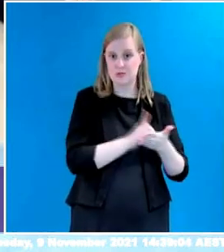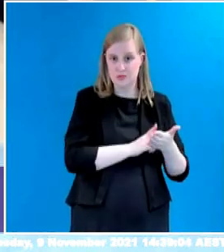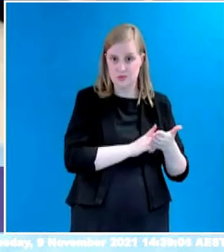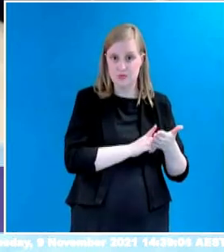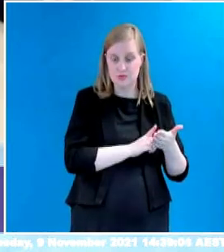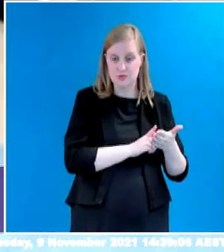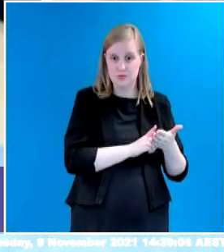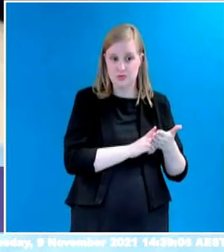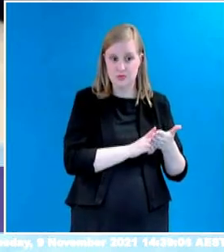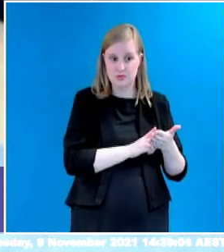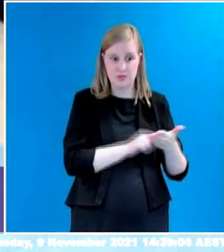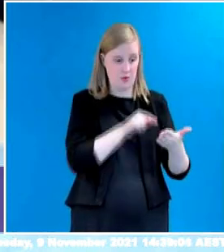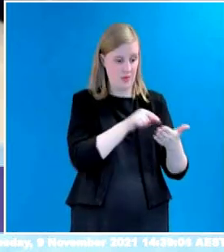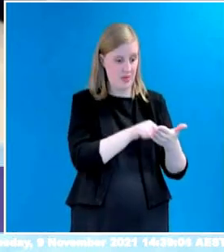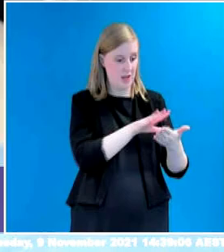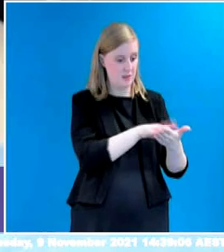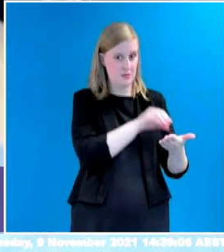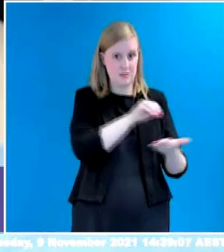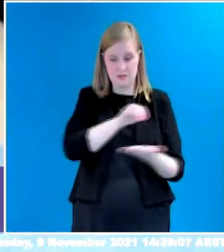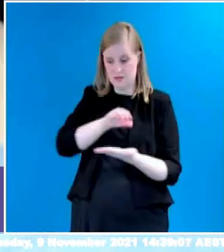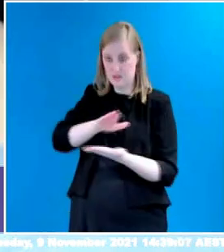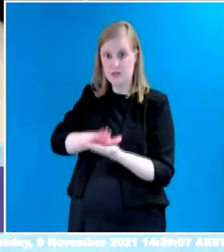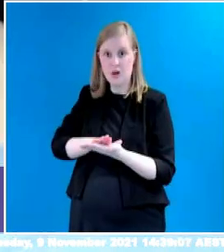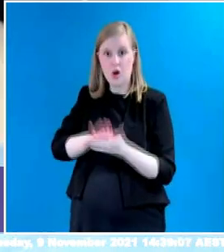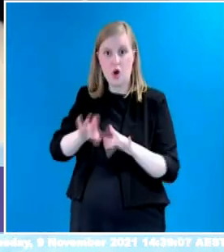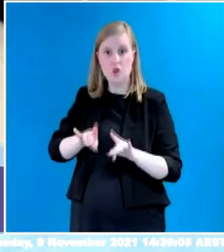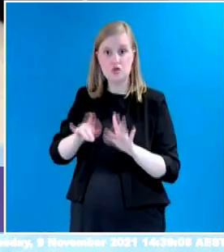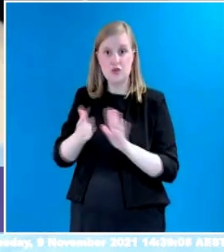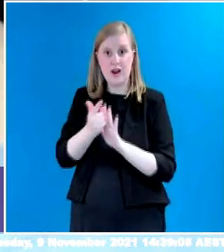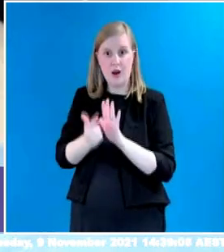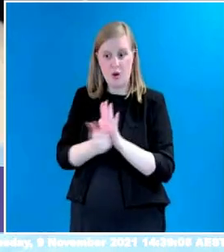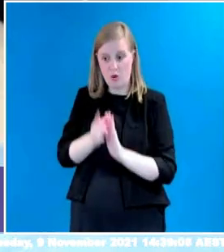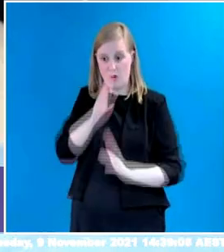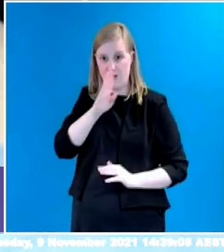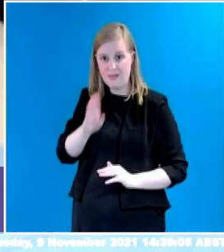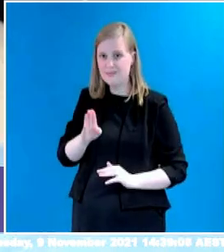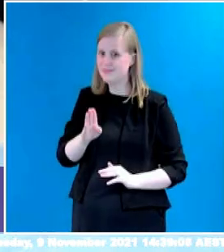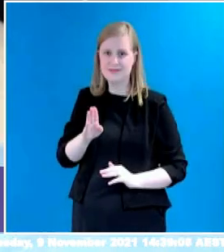To translate that into domestic law involves a lot of thought and developing